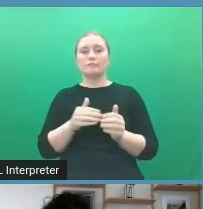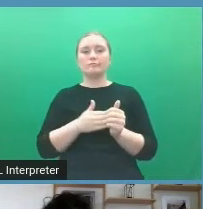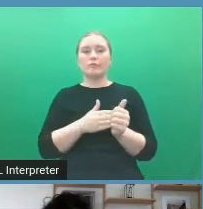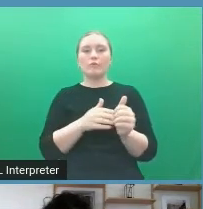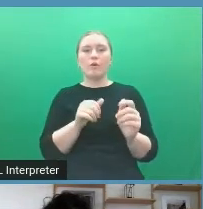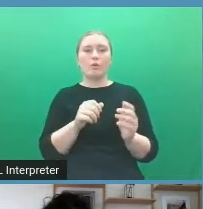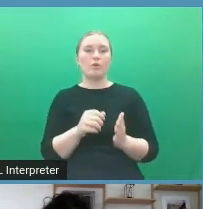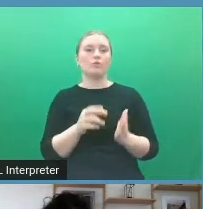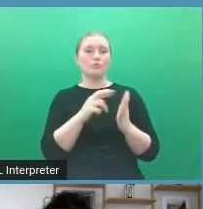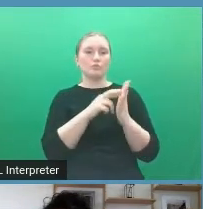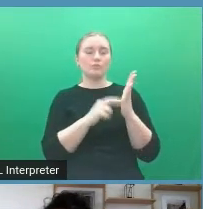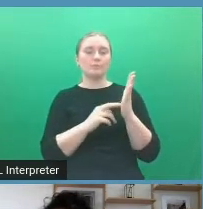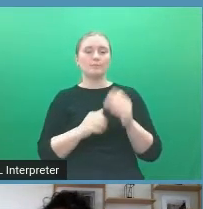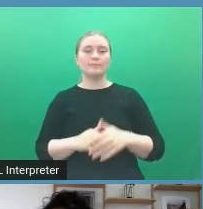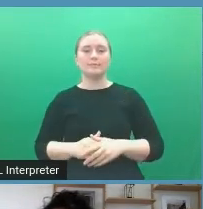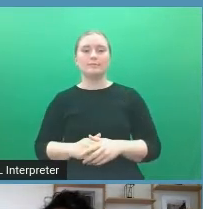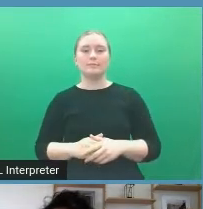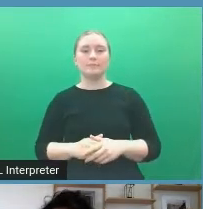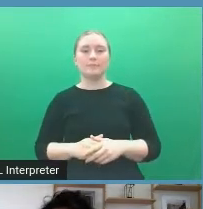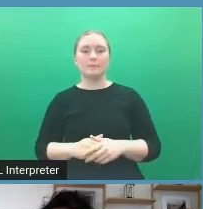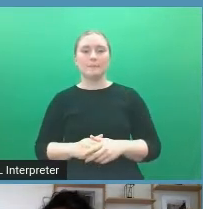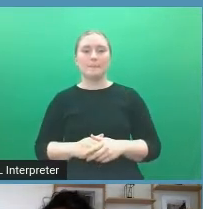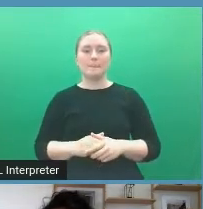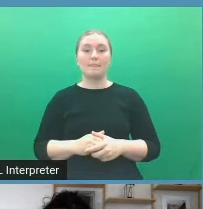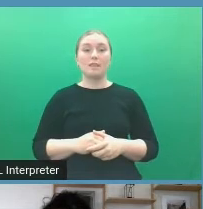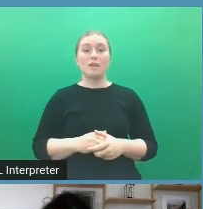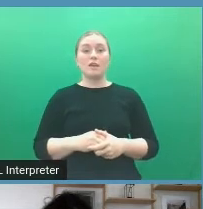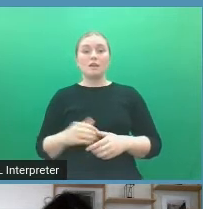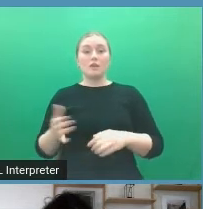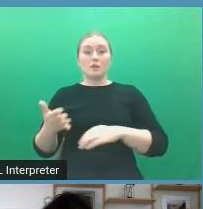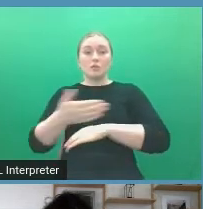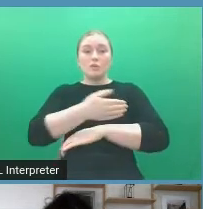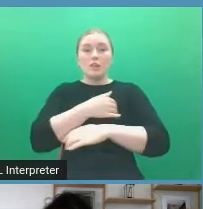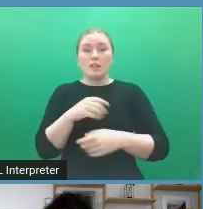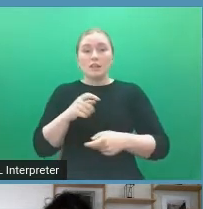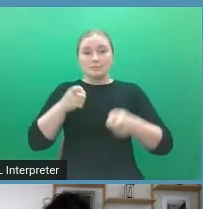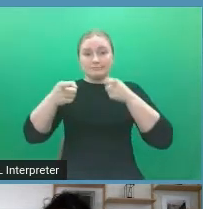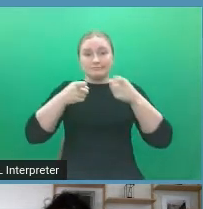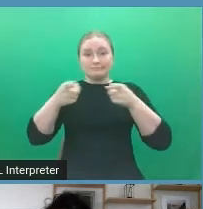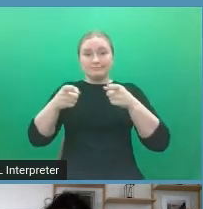Getting into collections management practice, you know there is a potential tension that